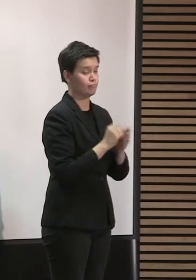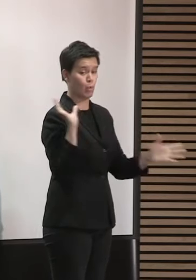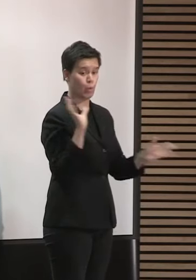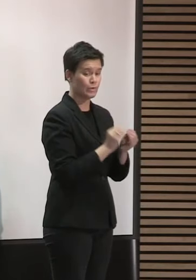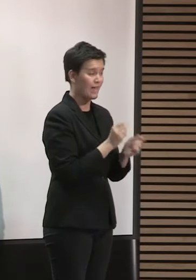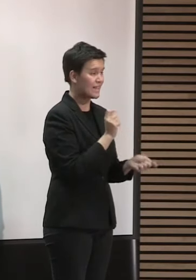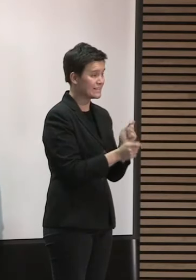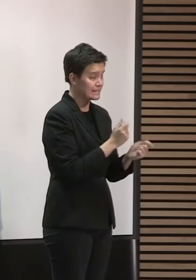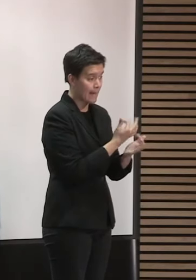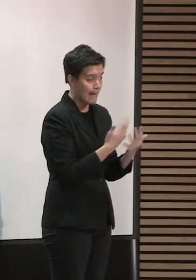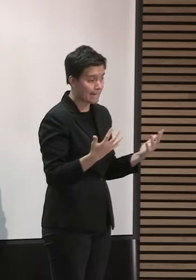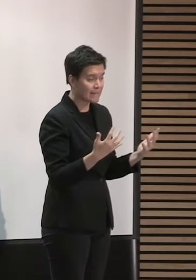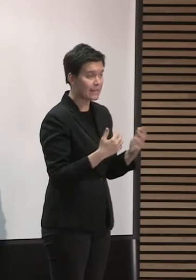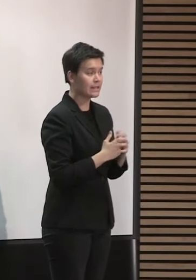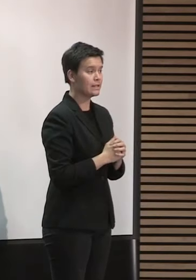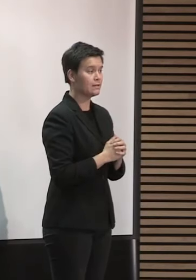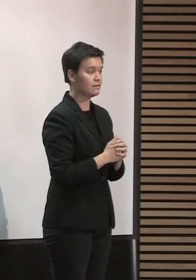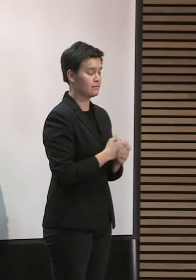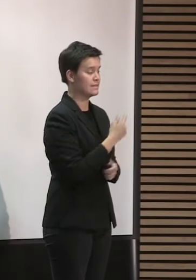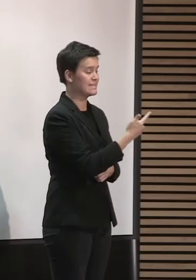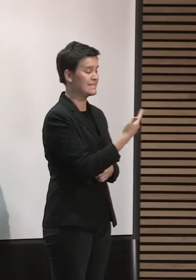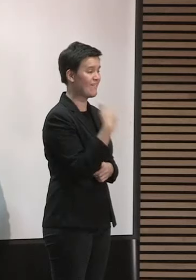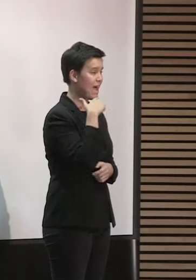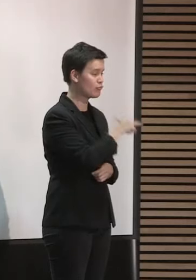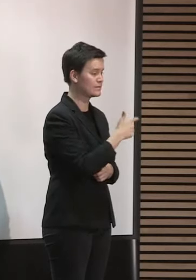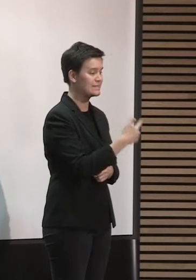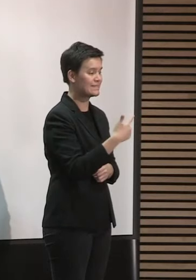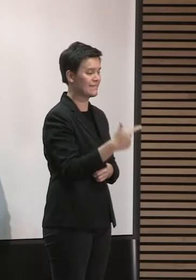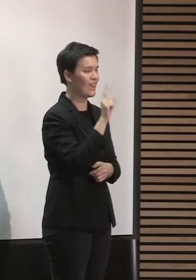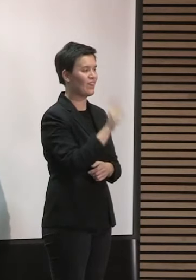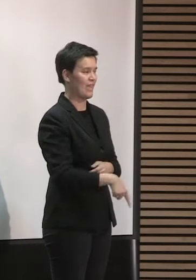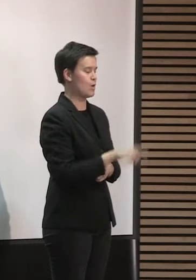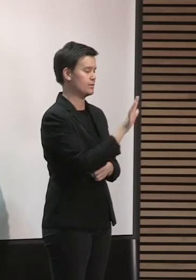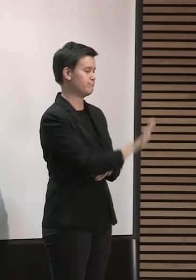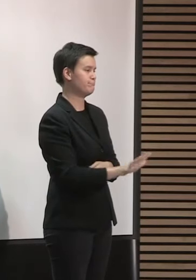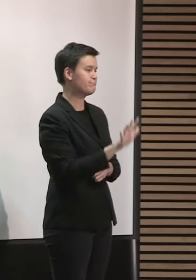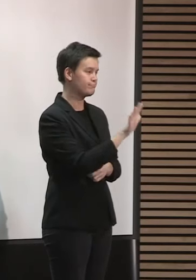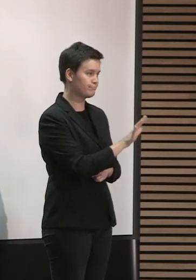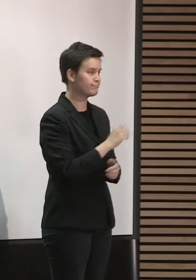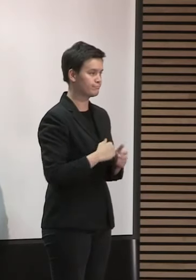recently, then do that beginning of next week when the latest update is now